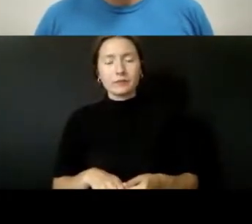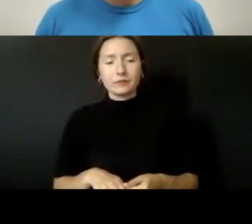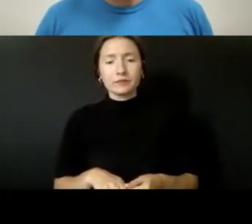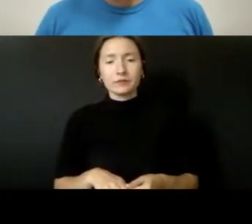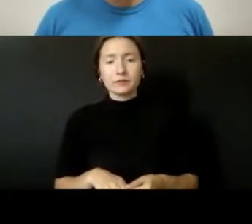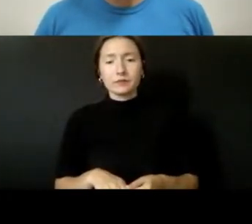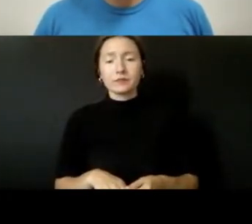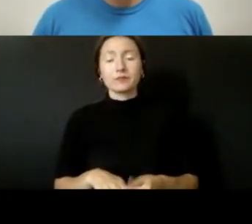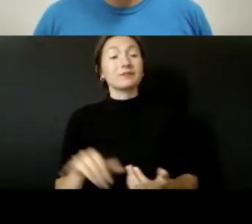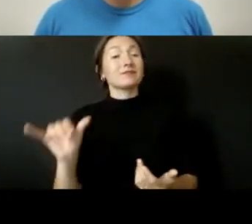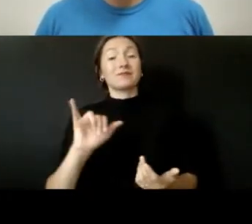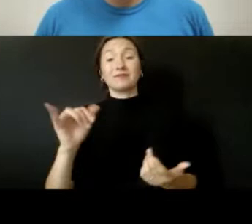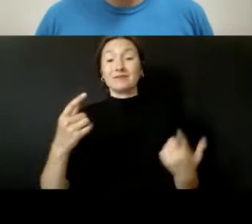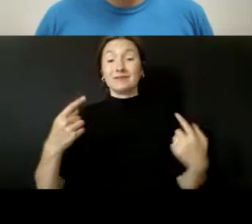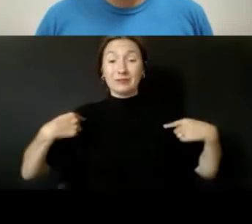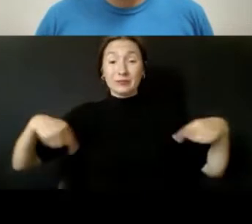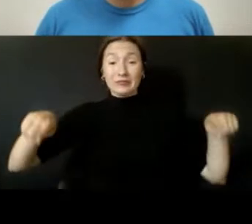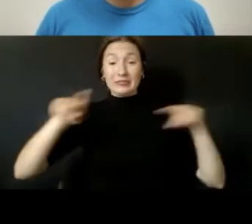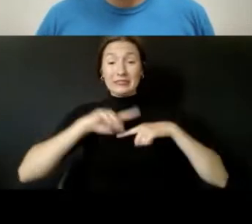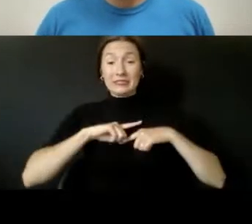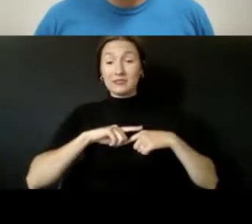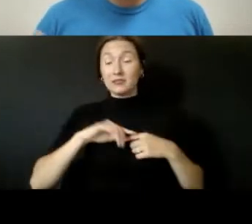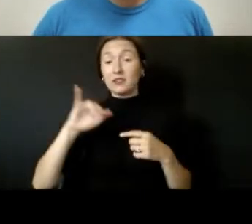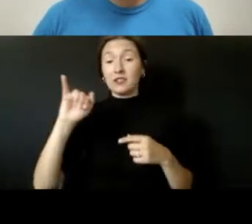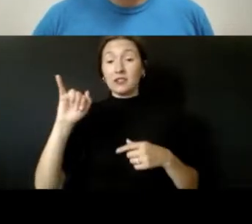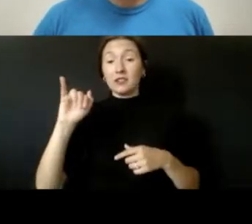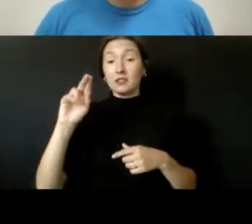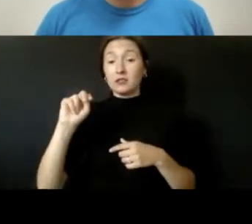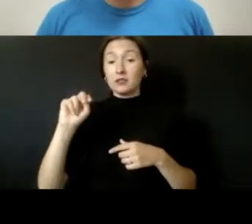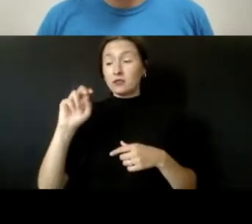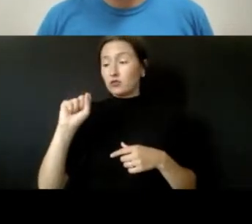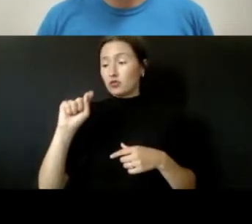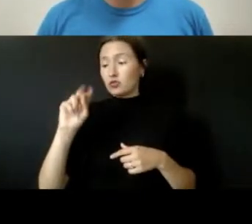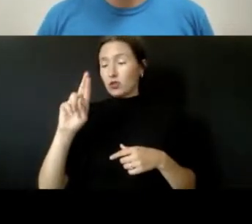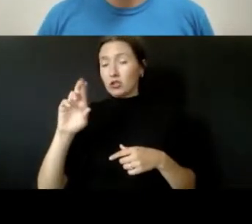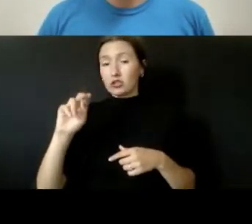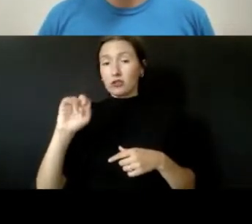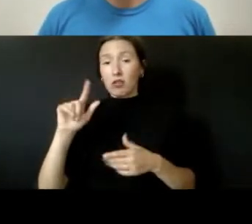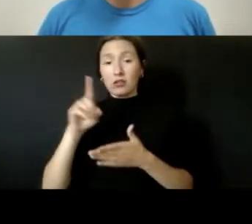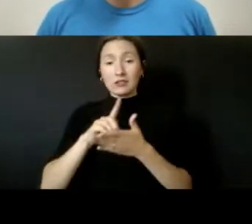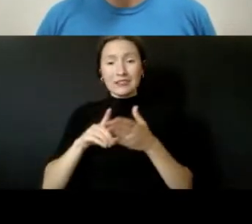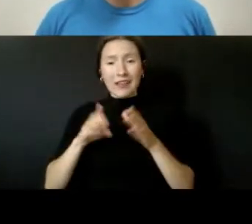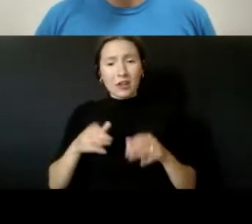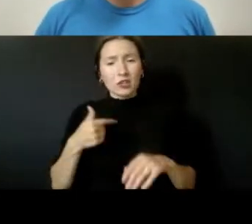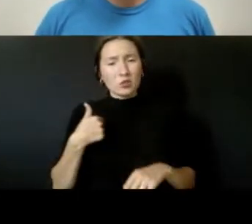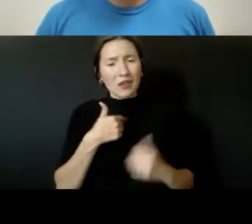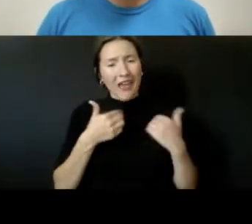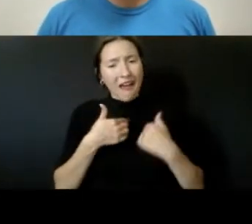um as instructional designers and developers and and training leaders to enable people to change